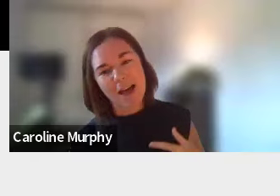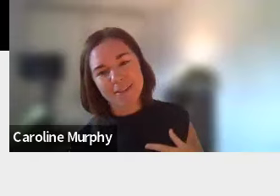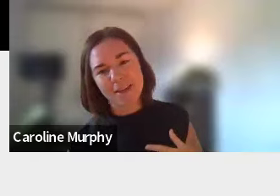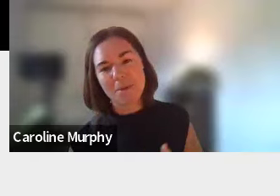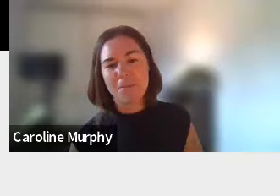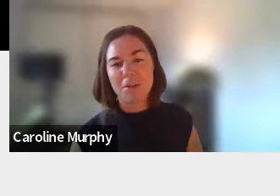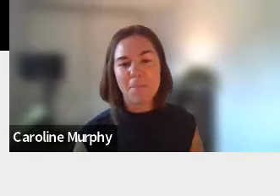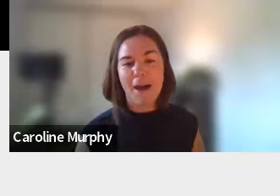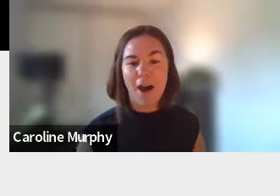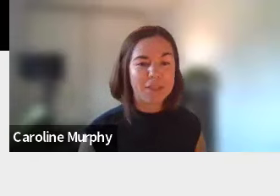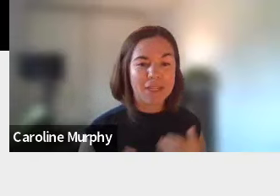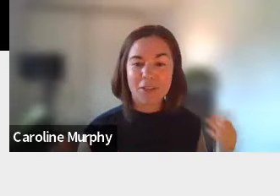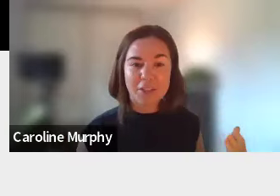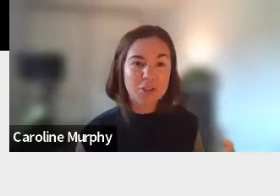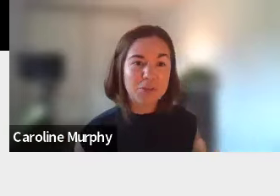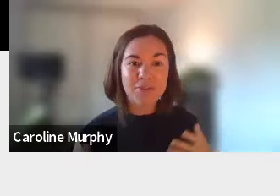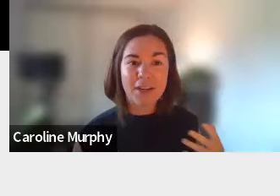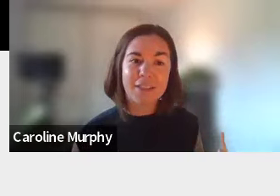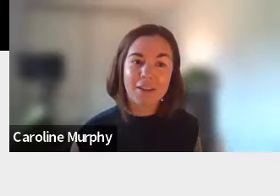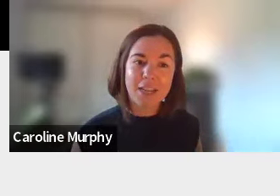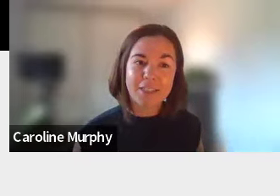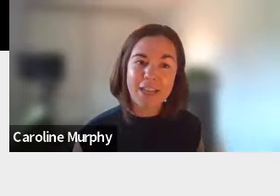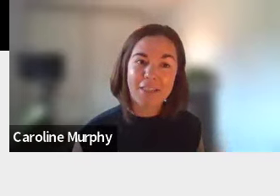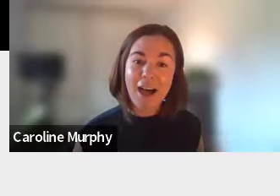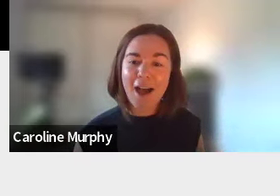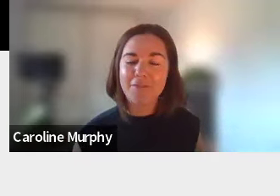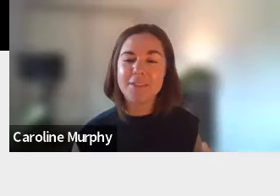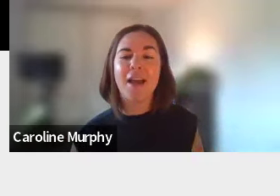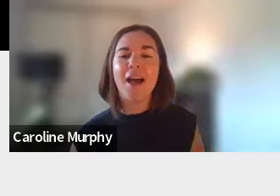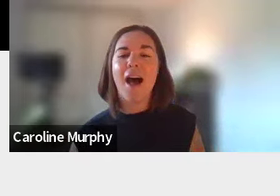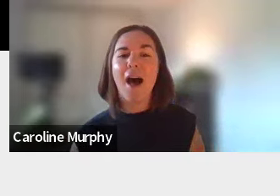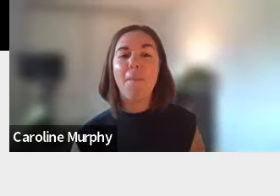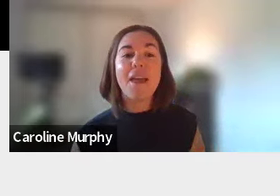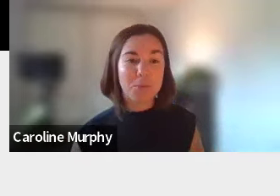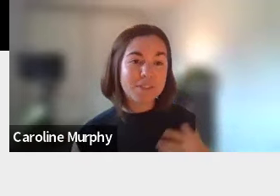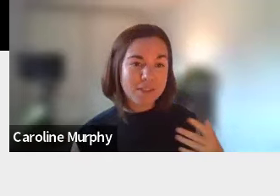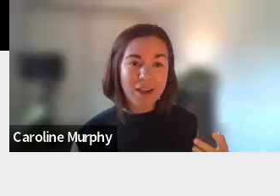asking people about political issues affecting their day to day lives. It was